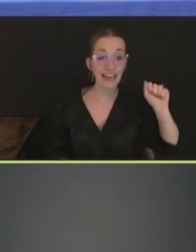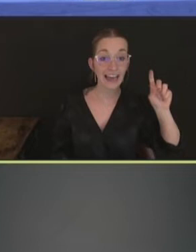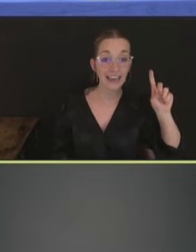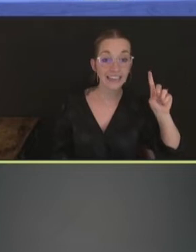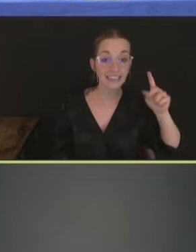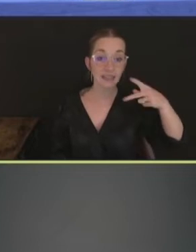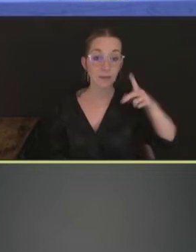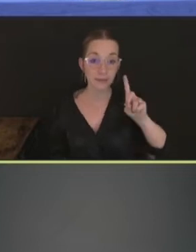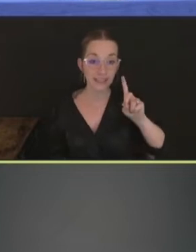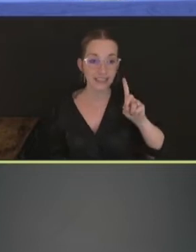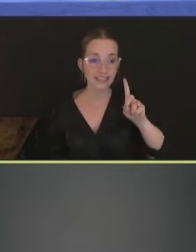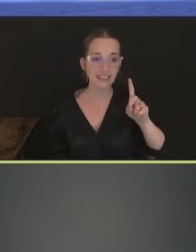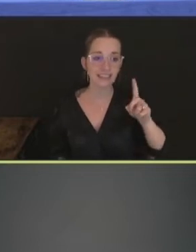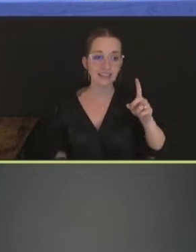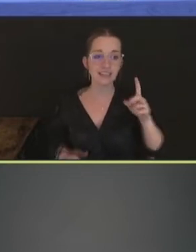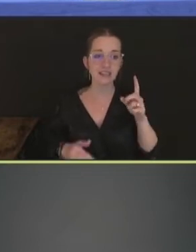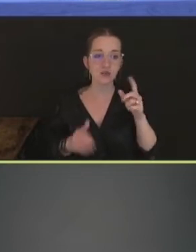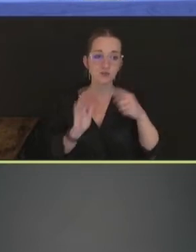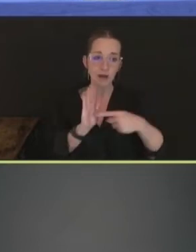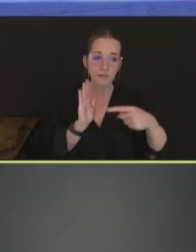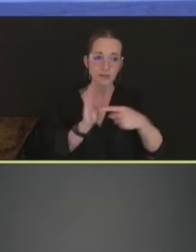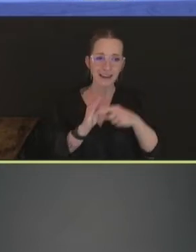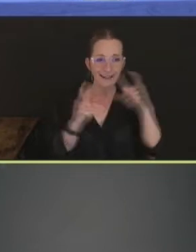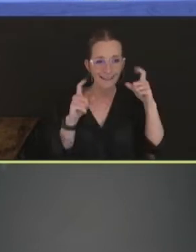physiologic process going awry.